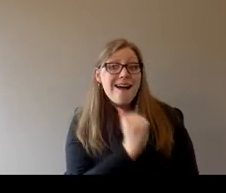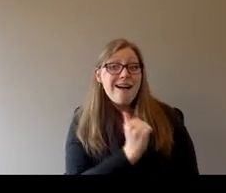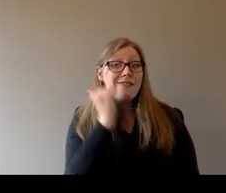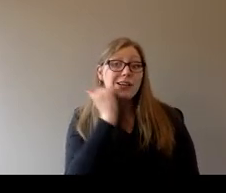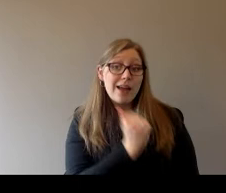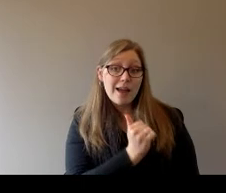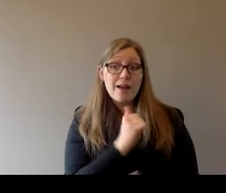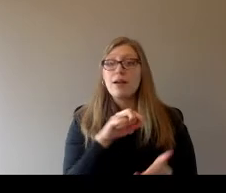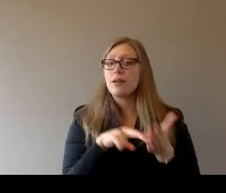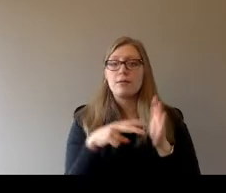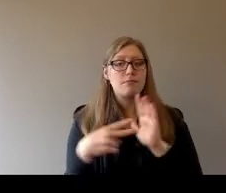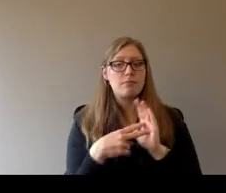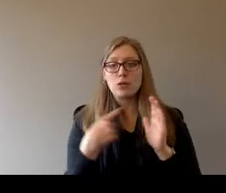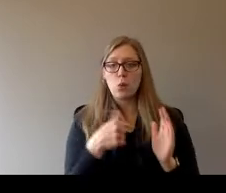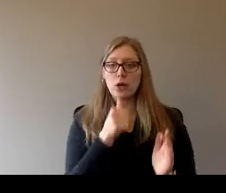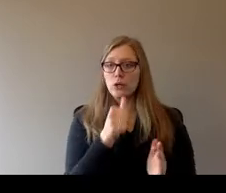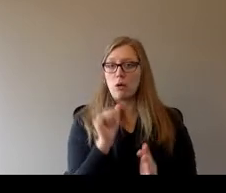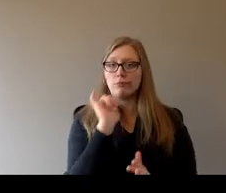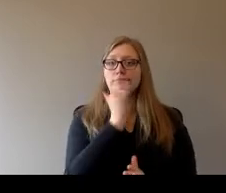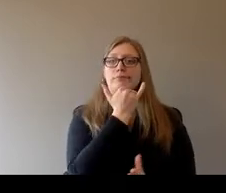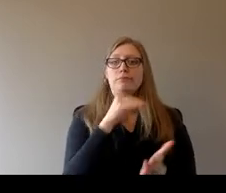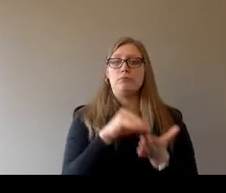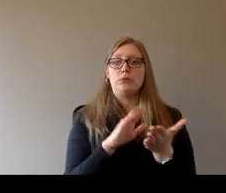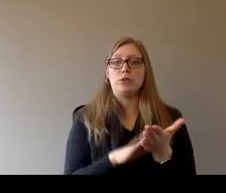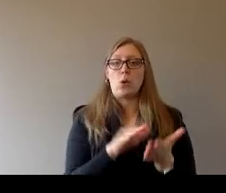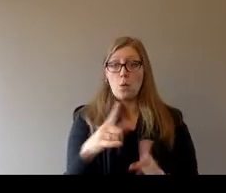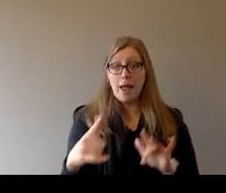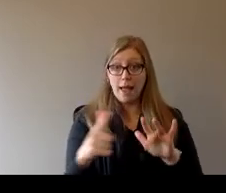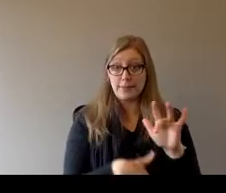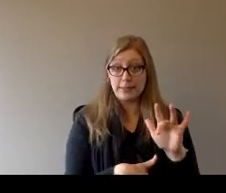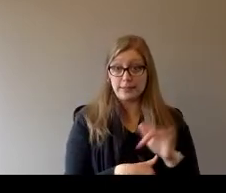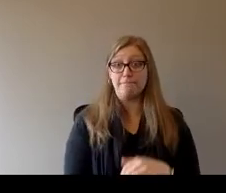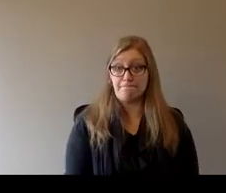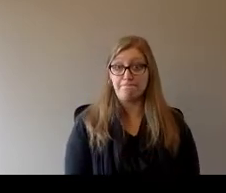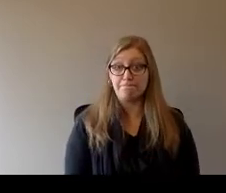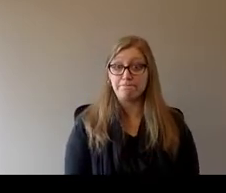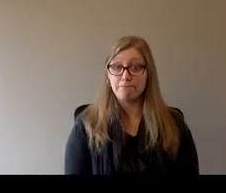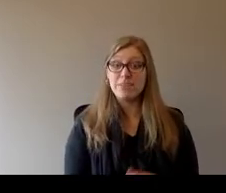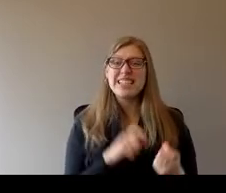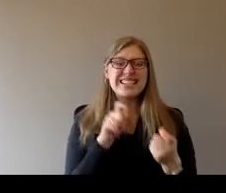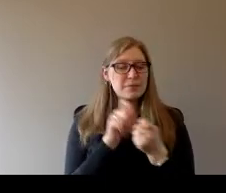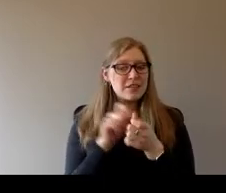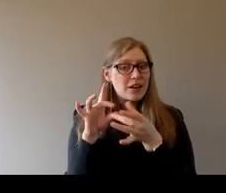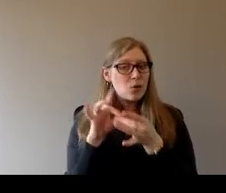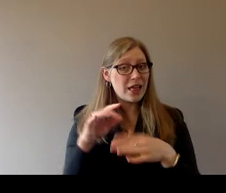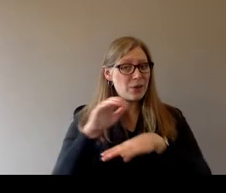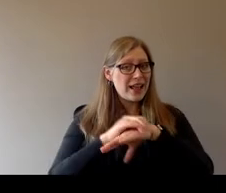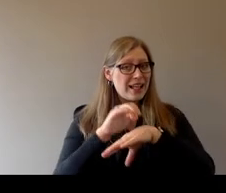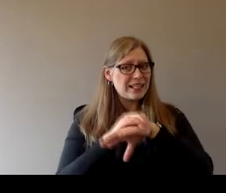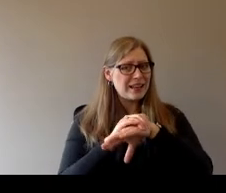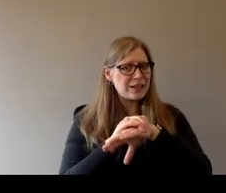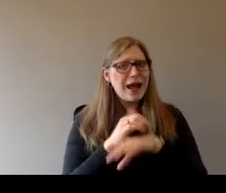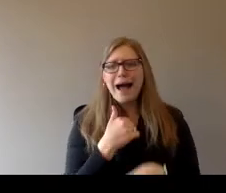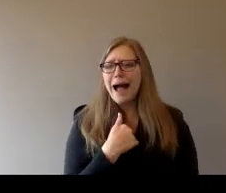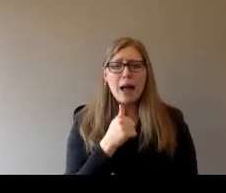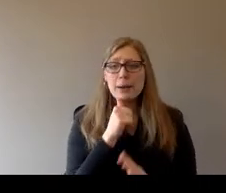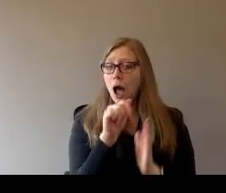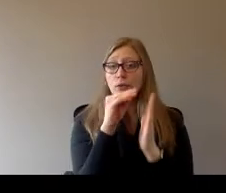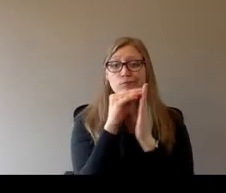marked absent. Now, specifically for English, although I'm not marking your attendance each day because